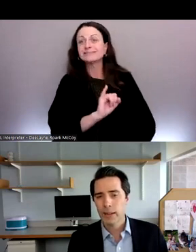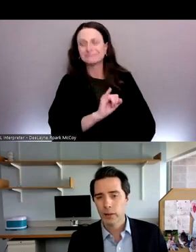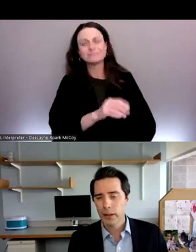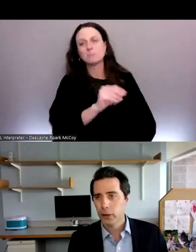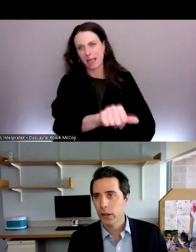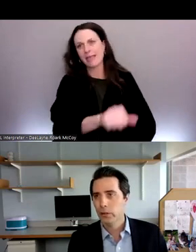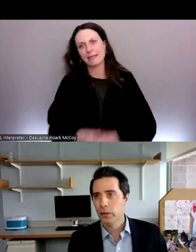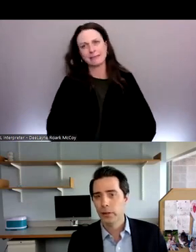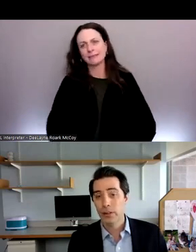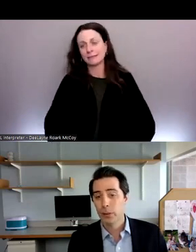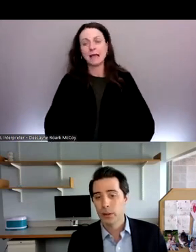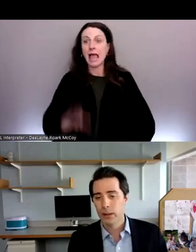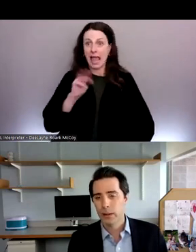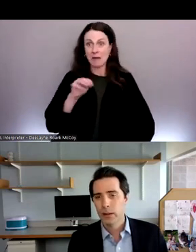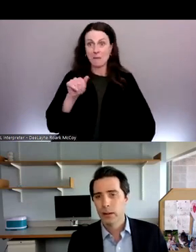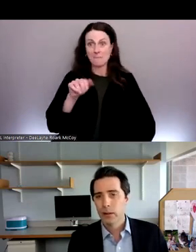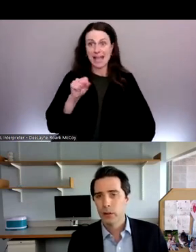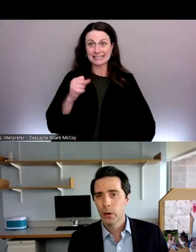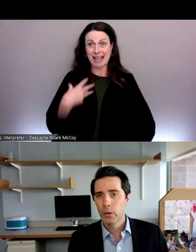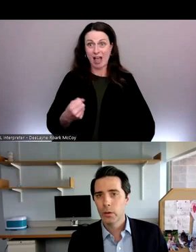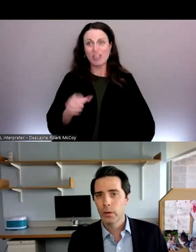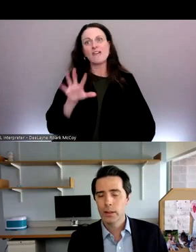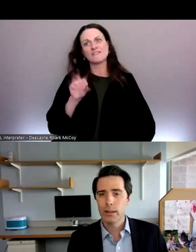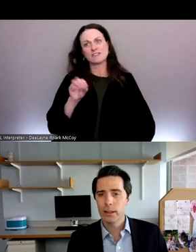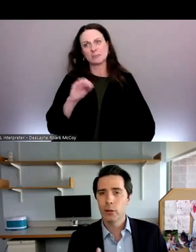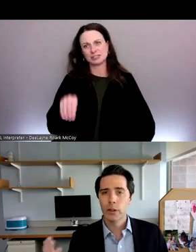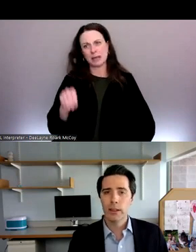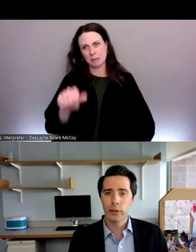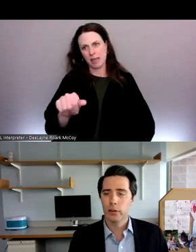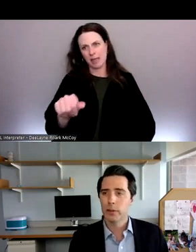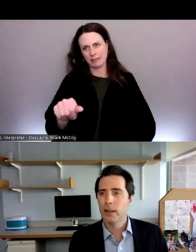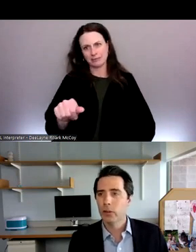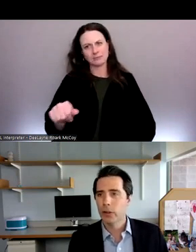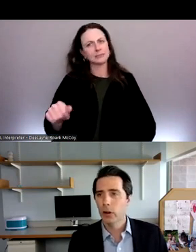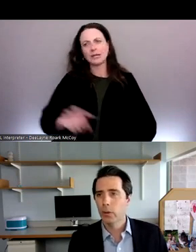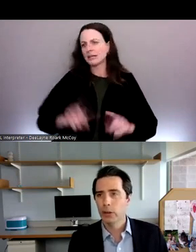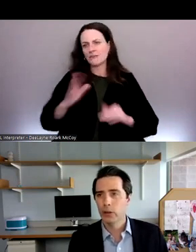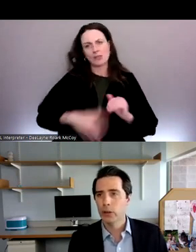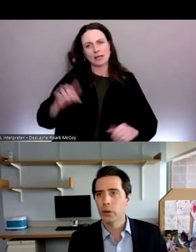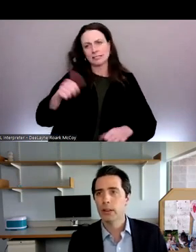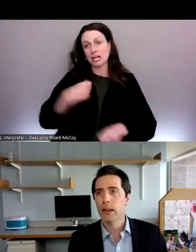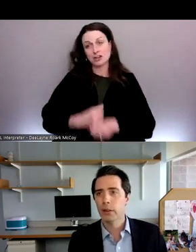Mass health actually covered 50 percent so this is hugely different from 10